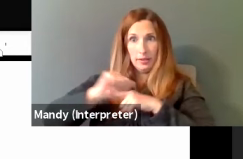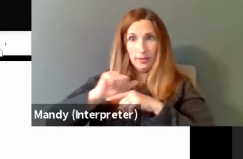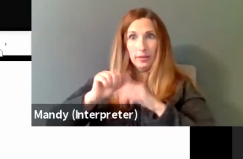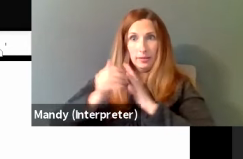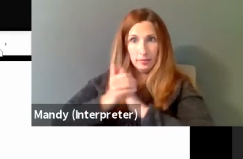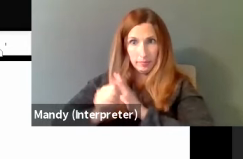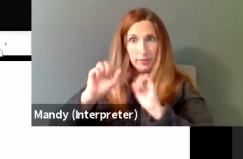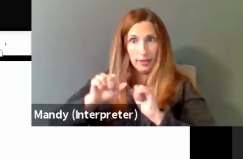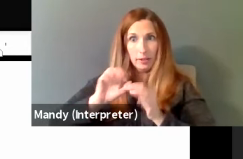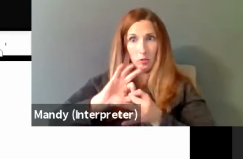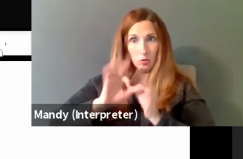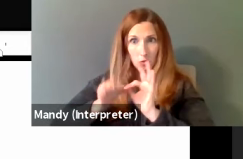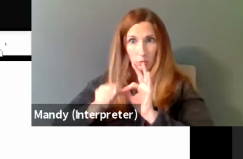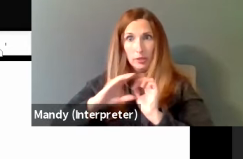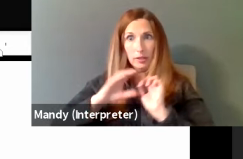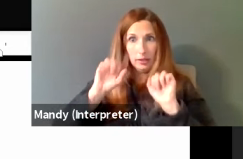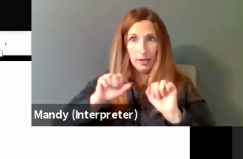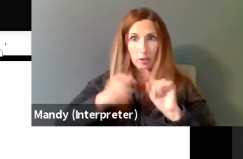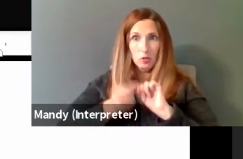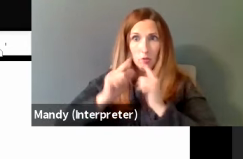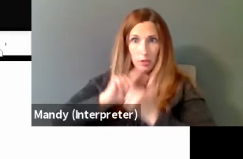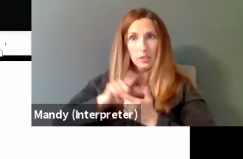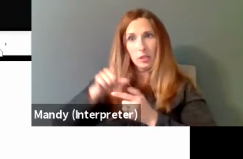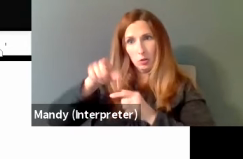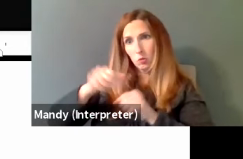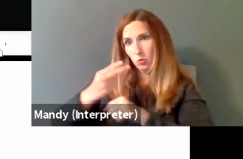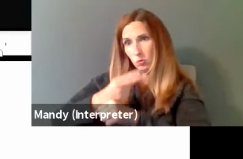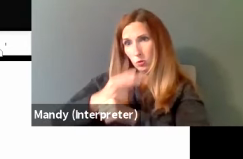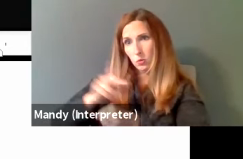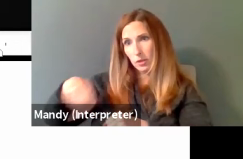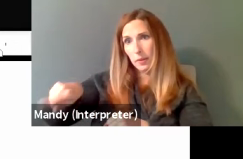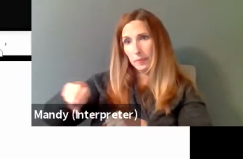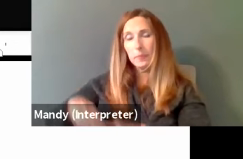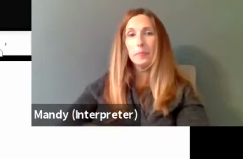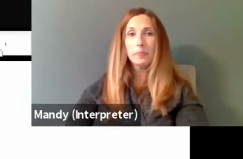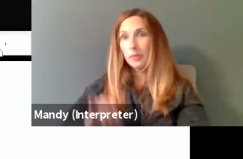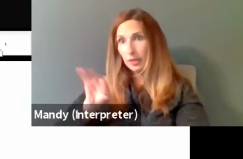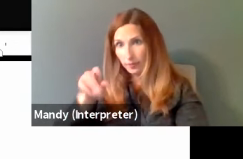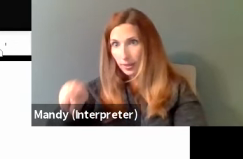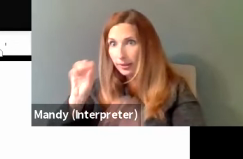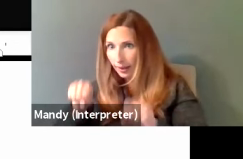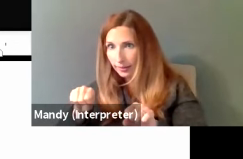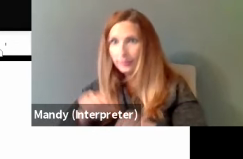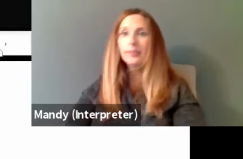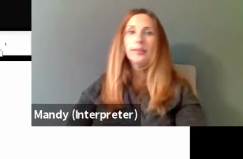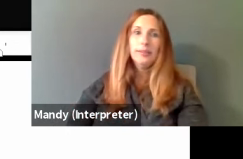and to translate, you can use them if they're able to fit it into their schedule,